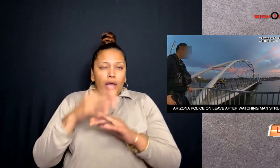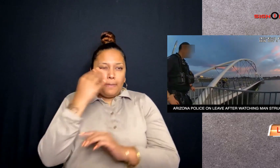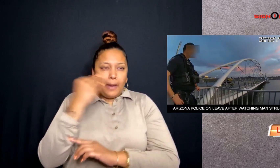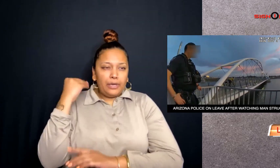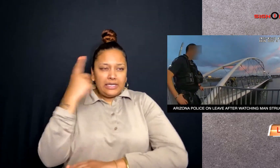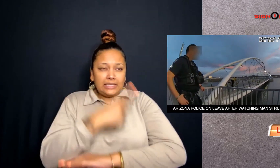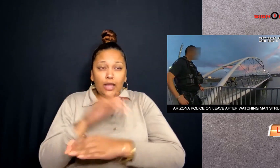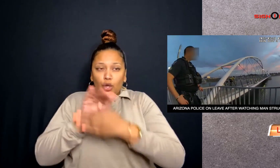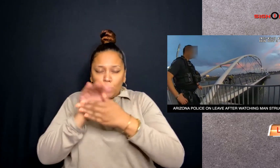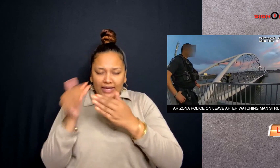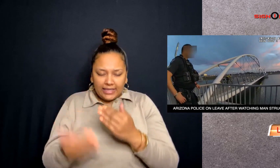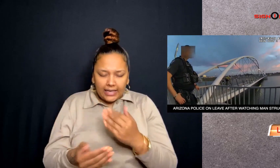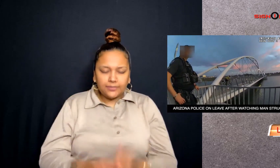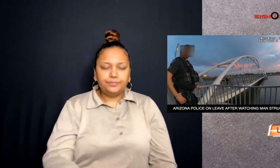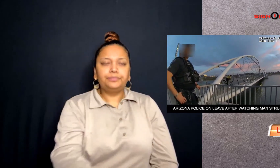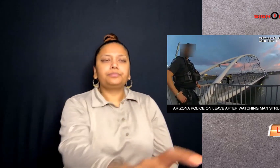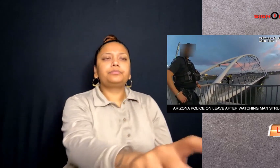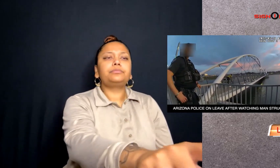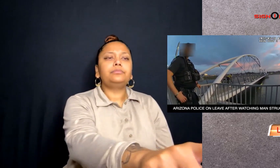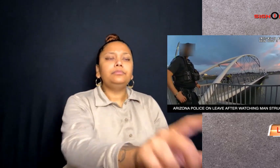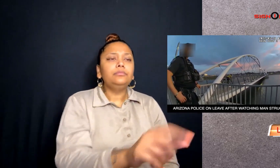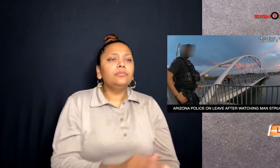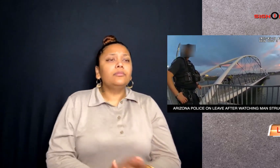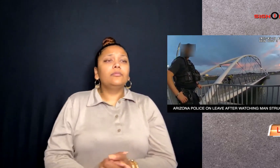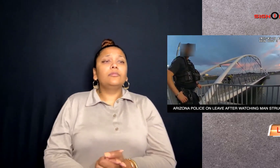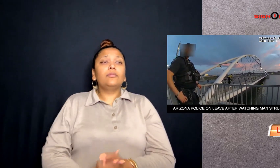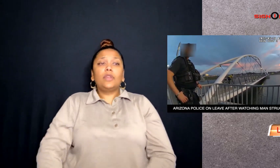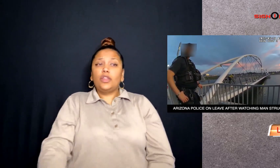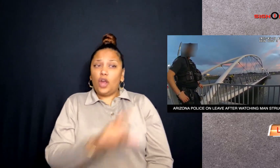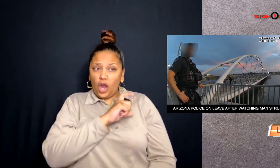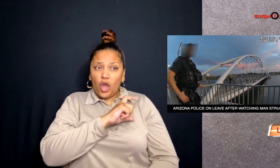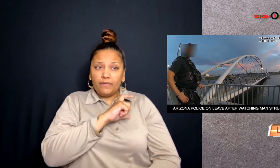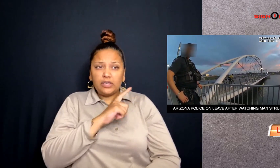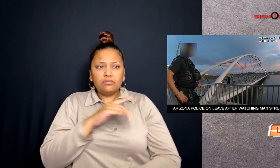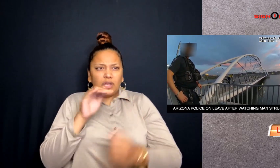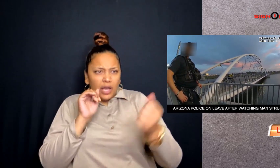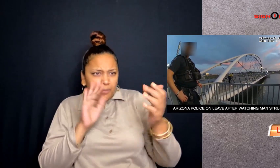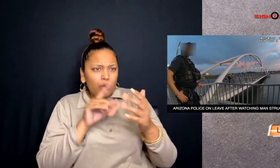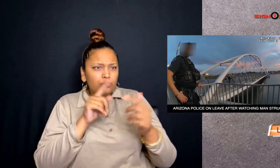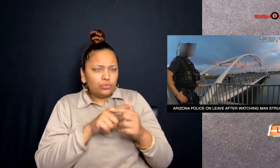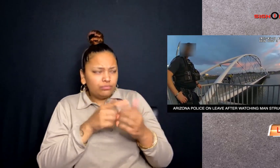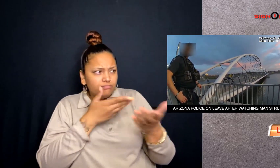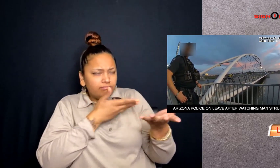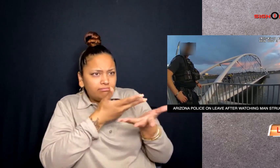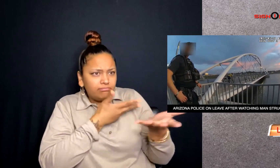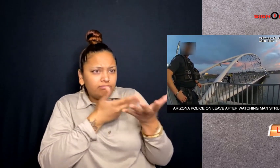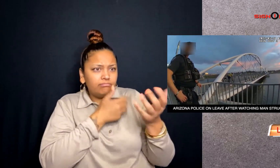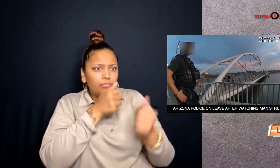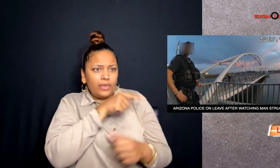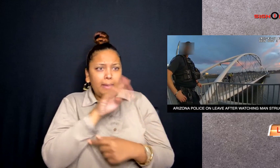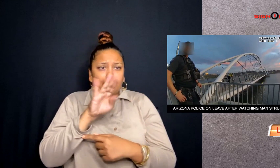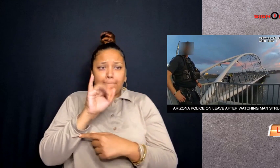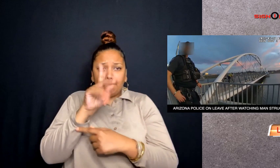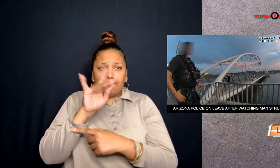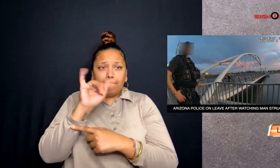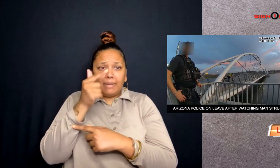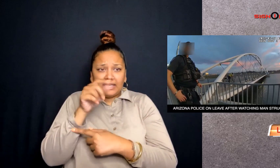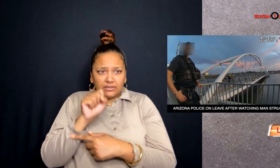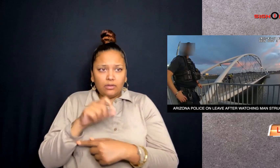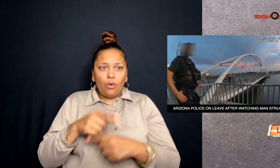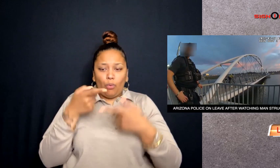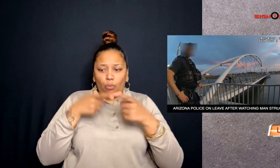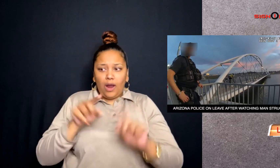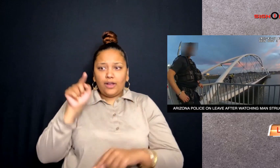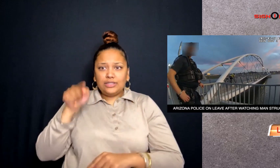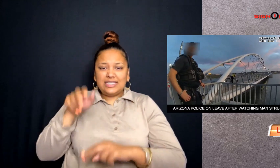recorded on Memorial Day weekend officers approached Bickings while he was sitting on